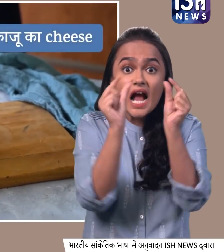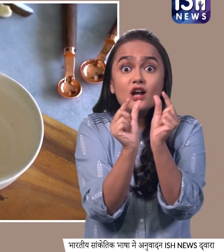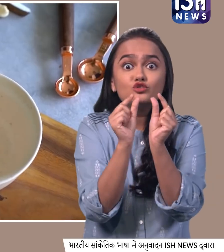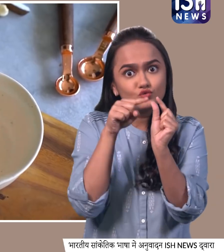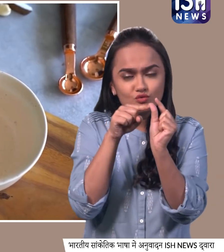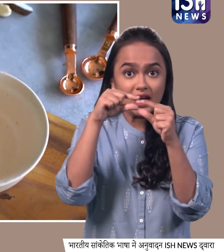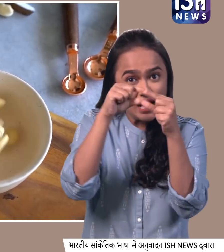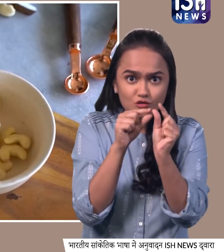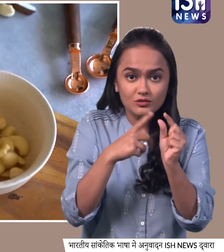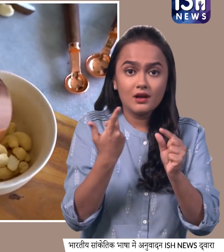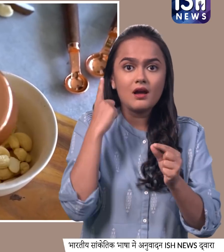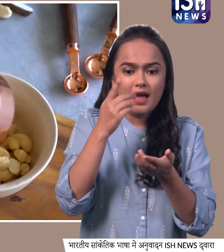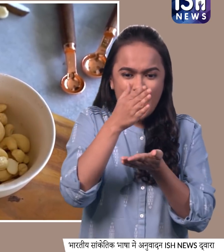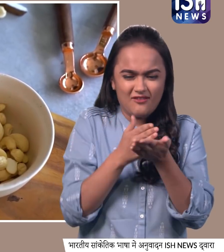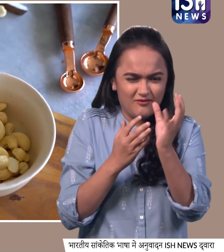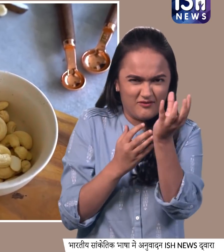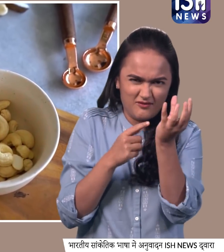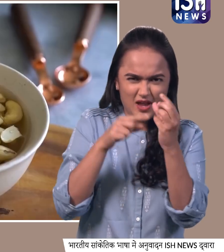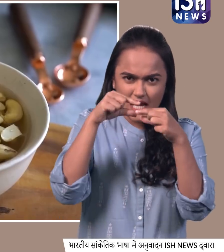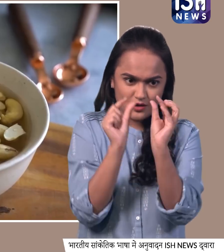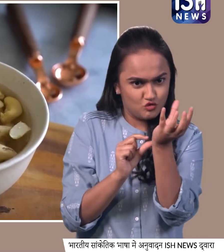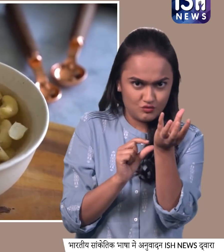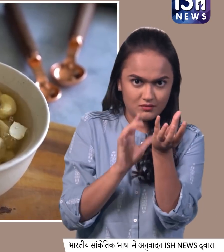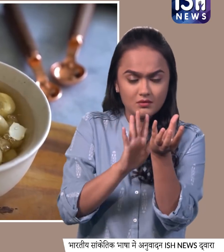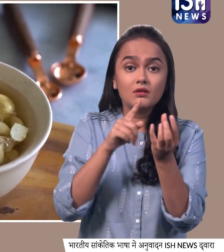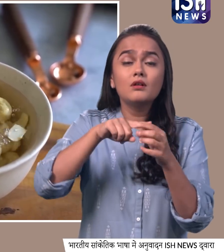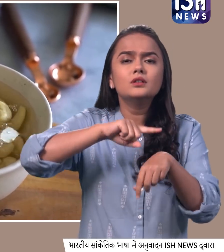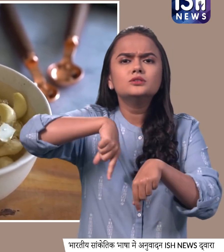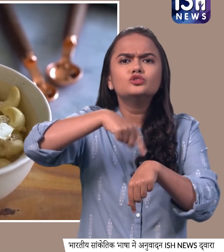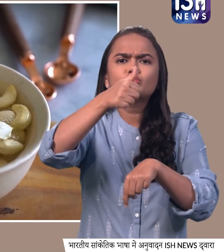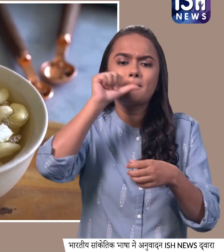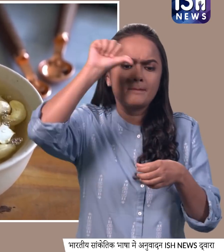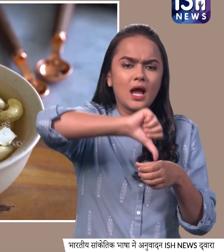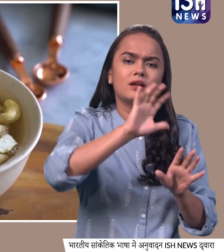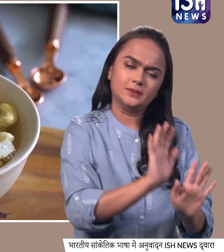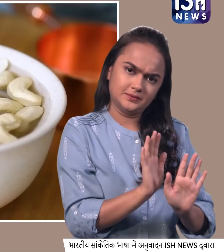First take 1/2 cup cashews and soak them for at least 6 hours